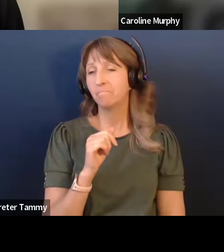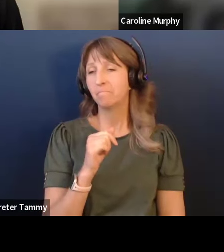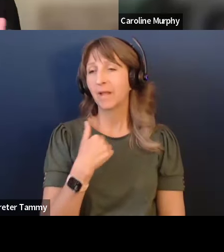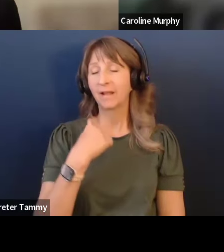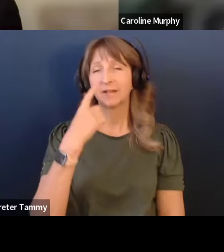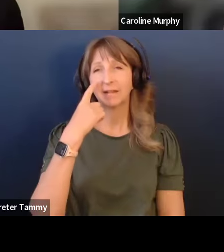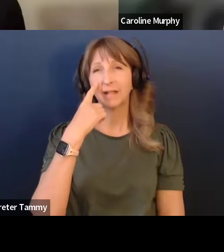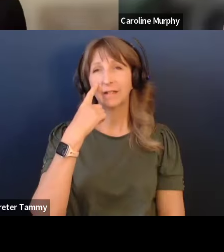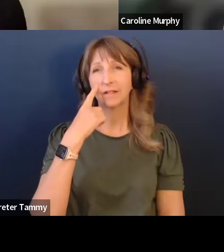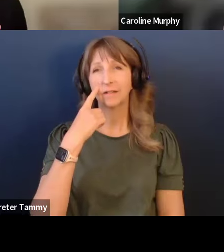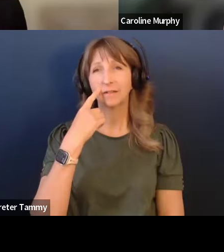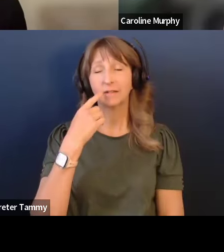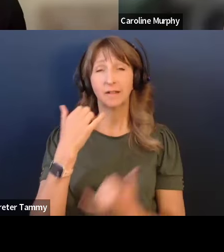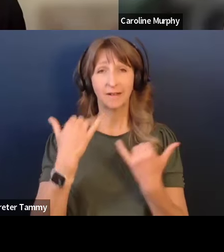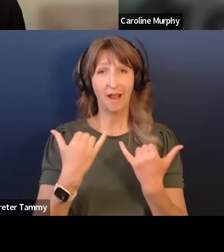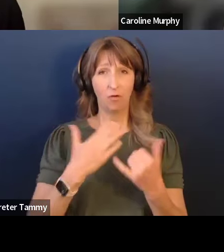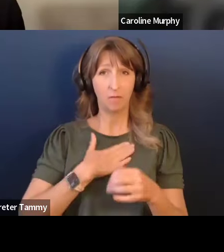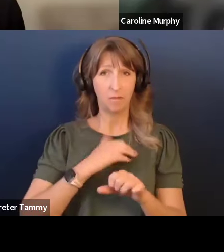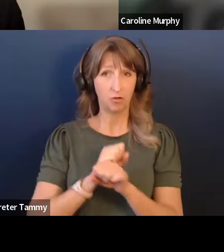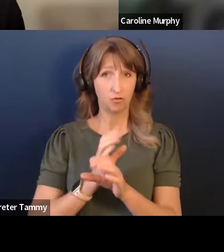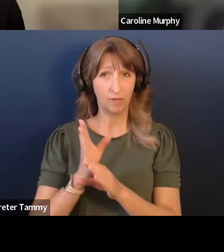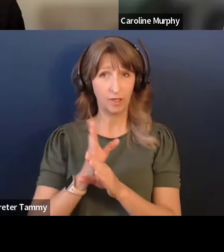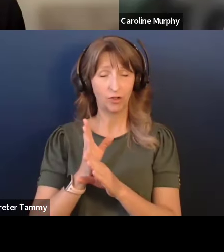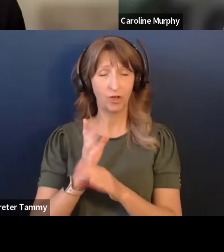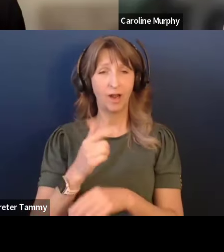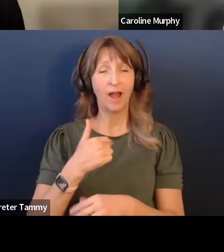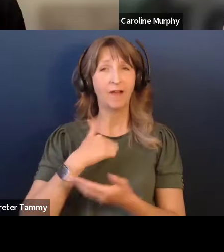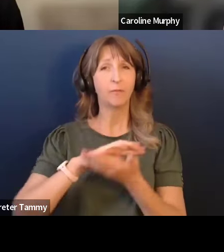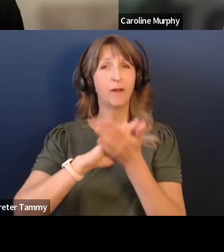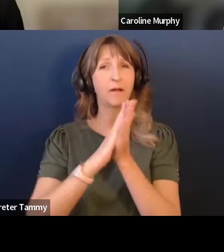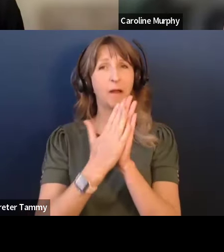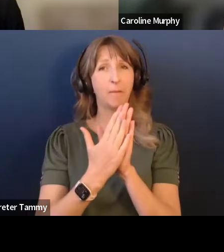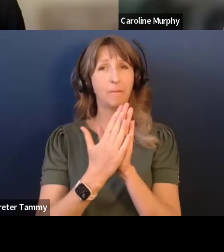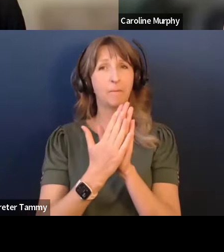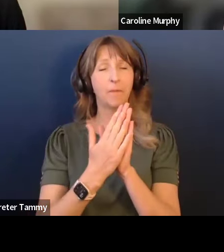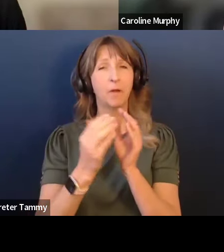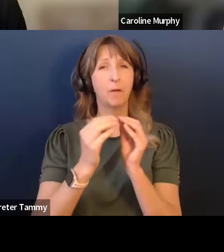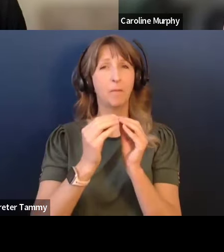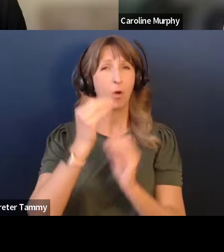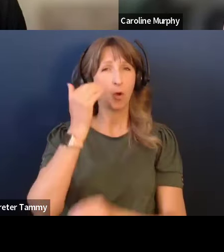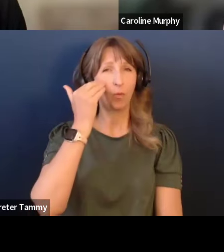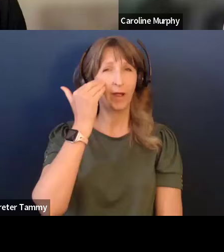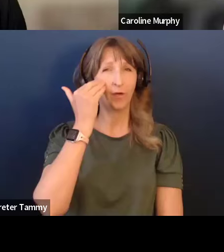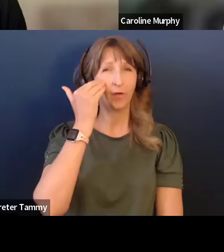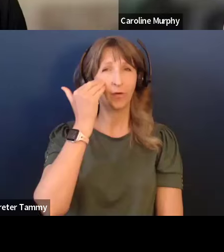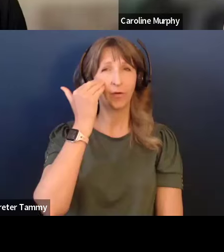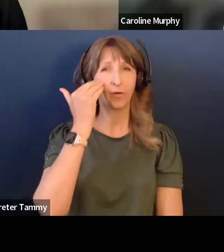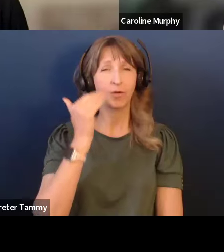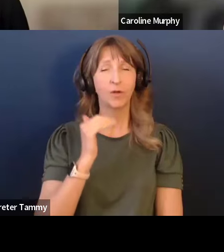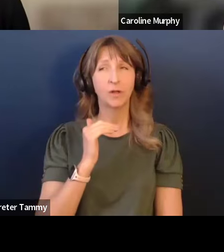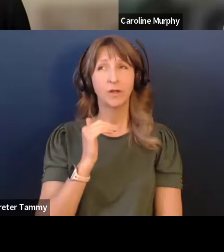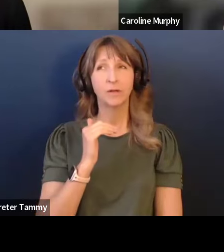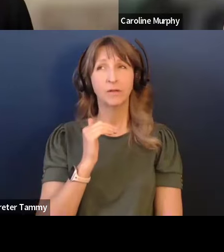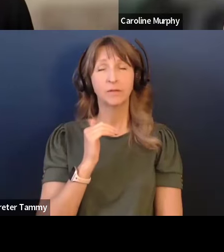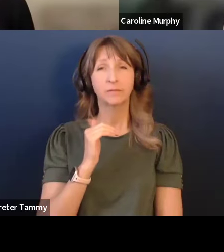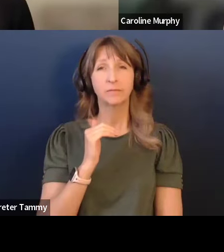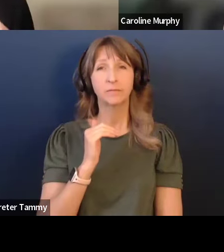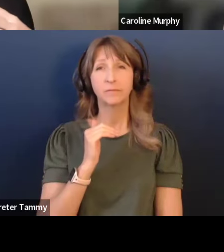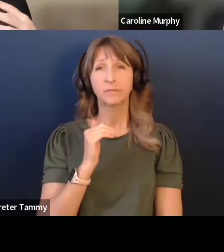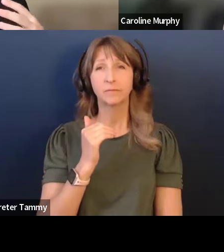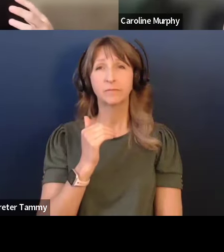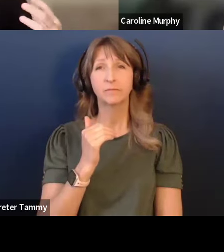at this stage in my career, I have become more acutely aware of the difference in background of